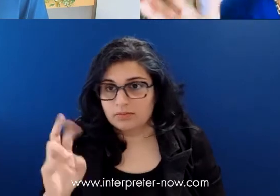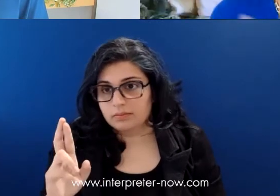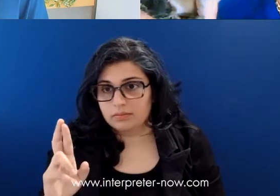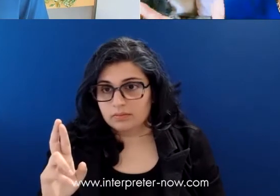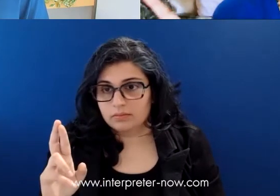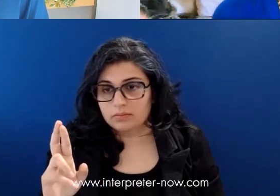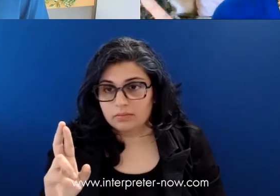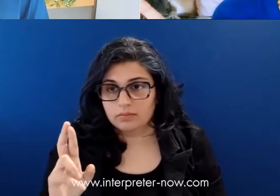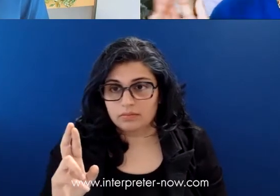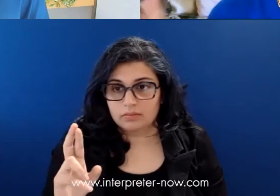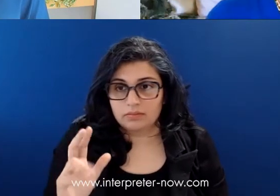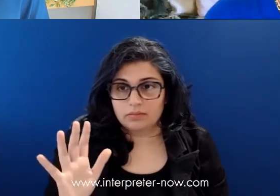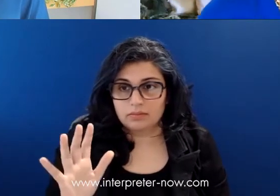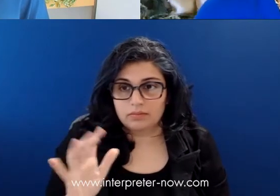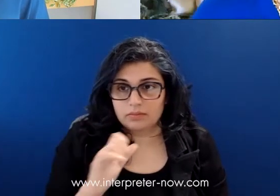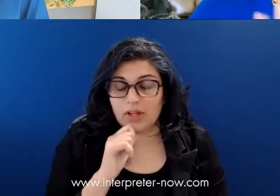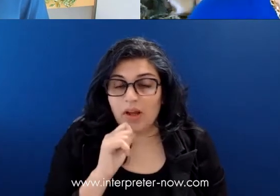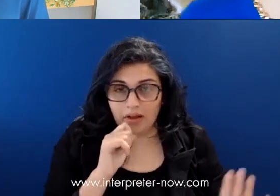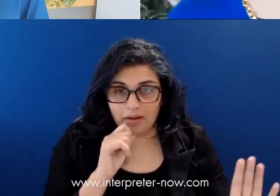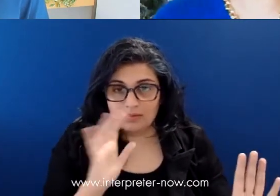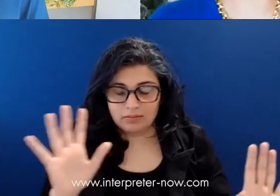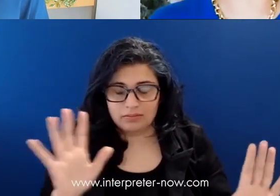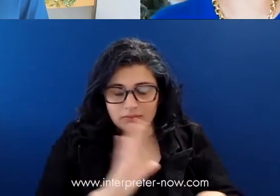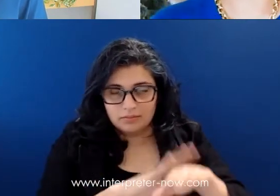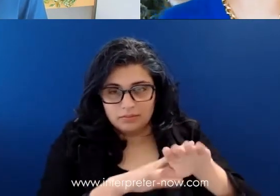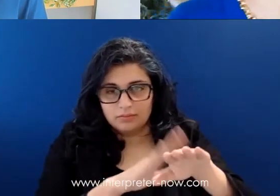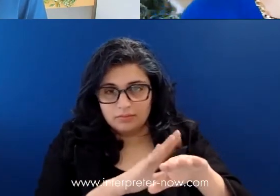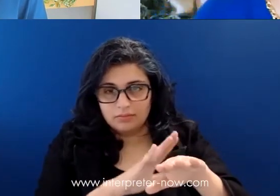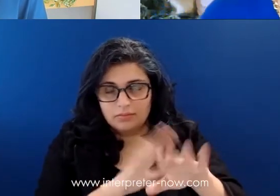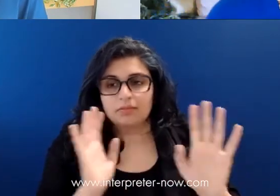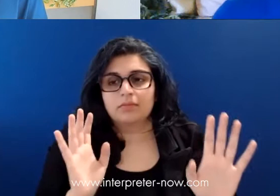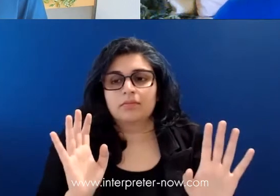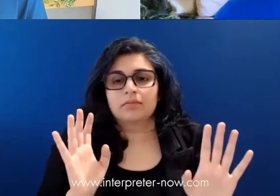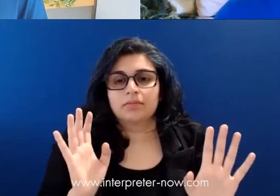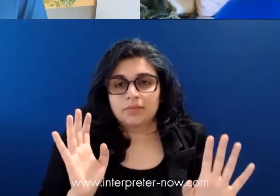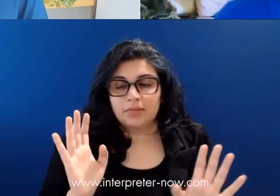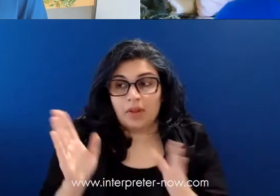I'm not suggesting that the person that identifies as White, but what my eyes clock as being